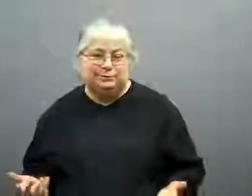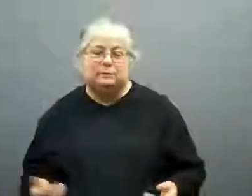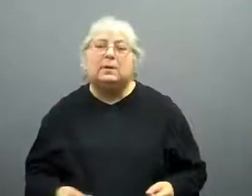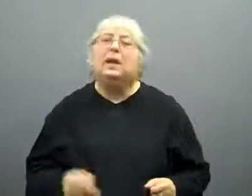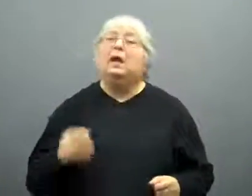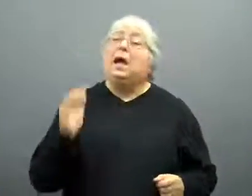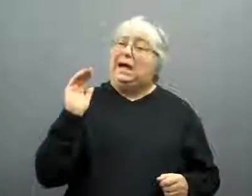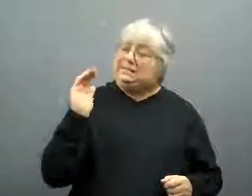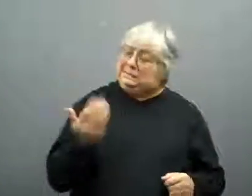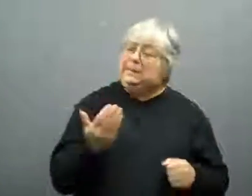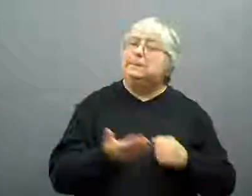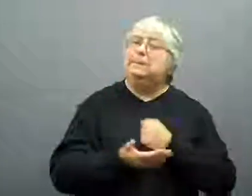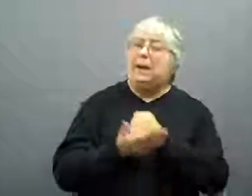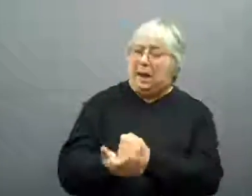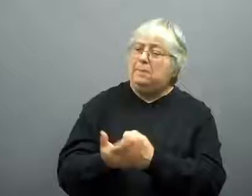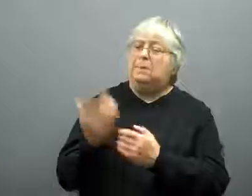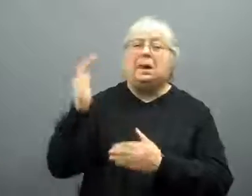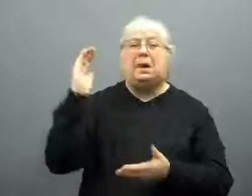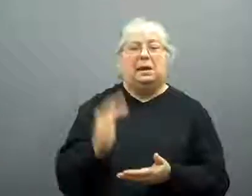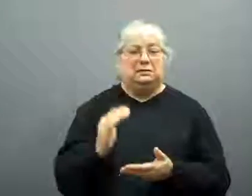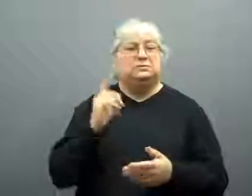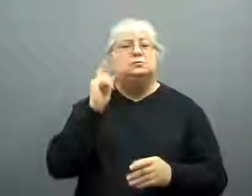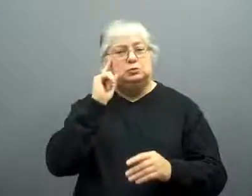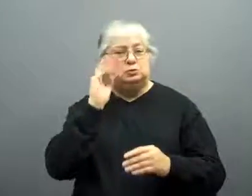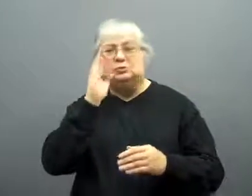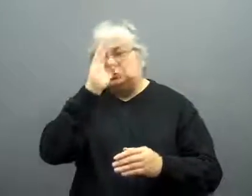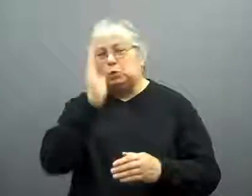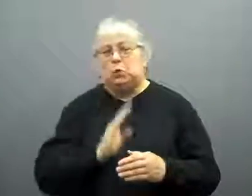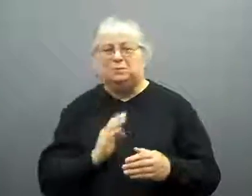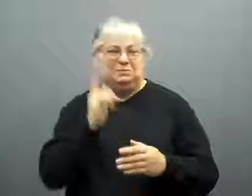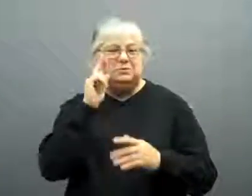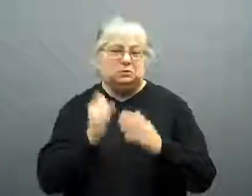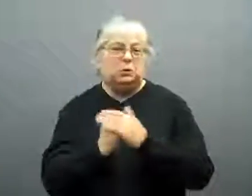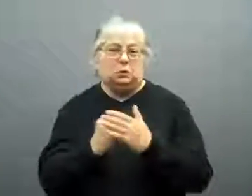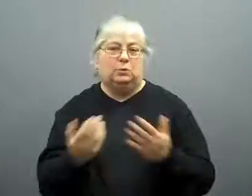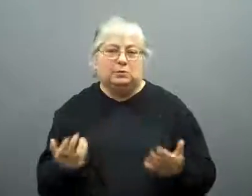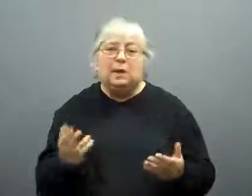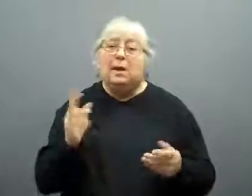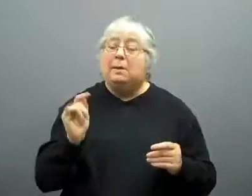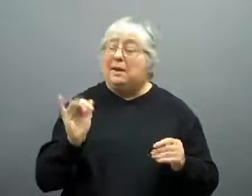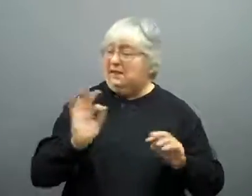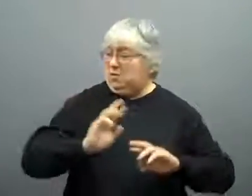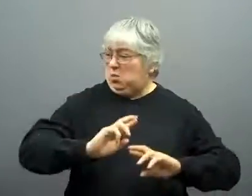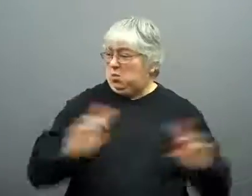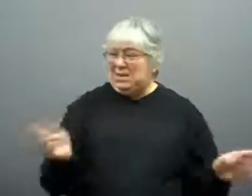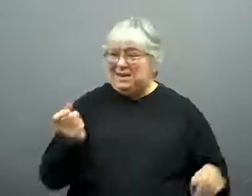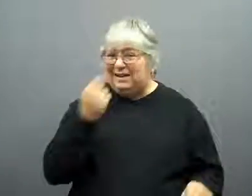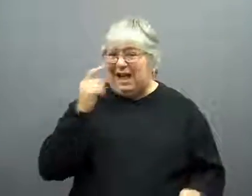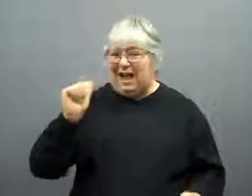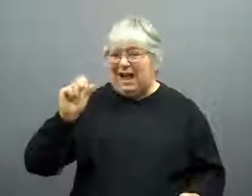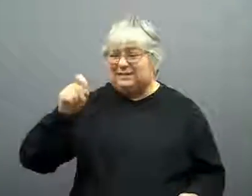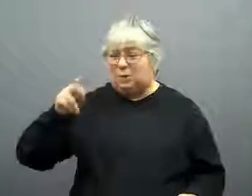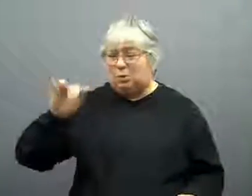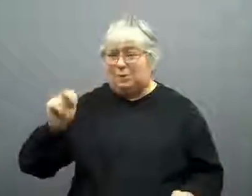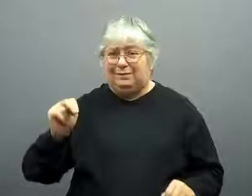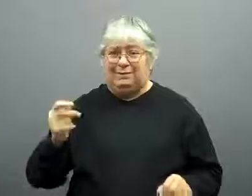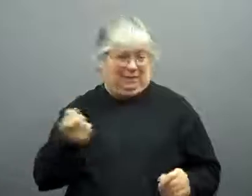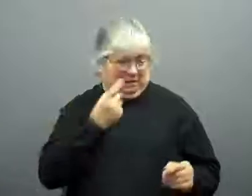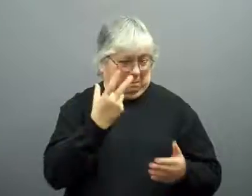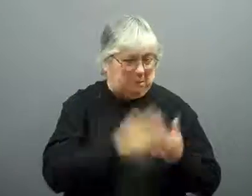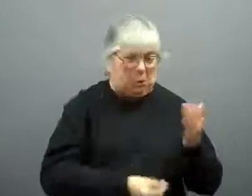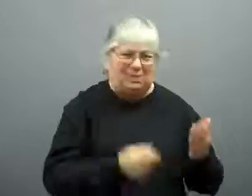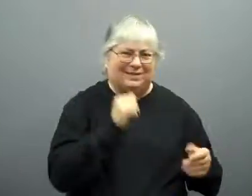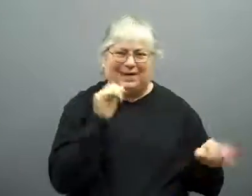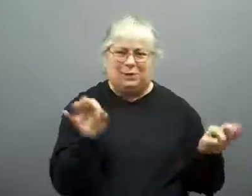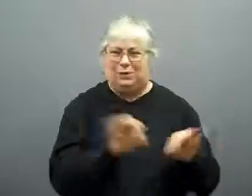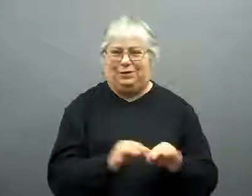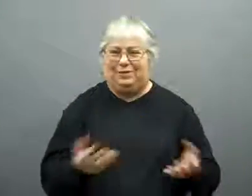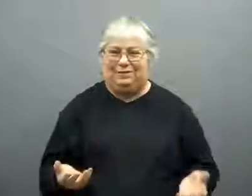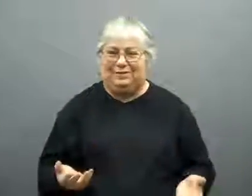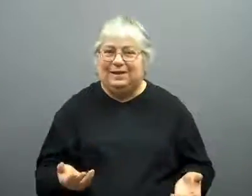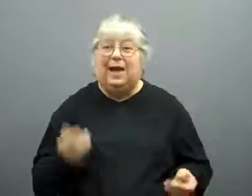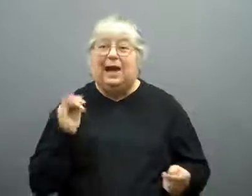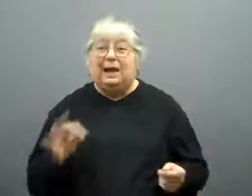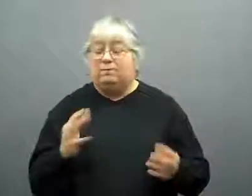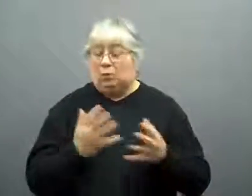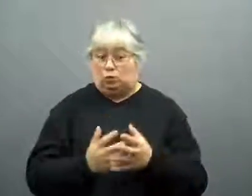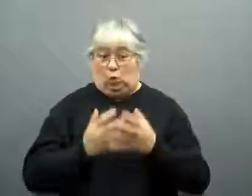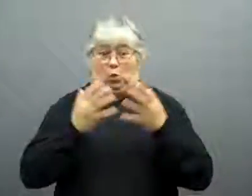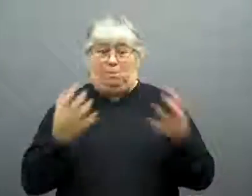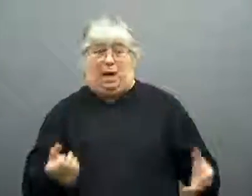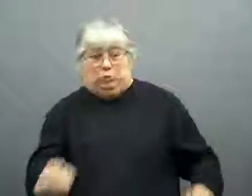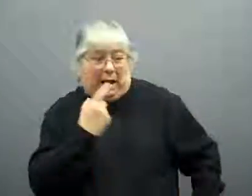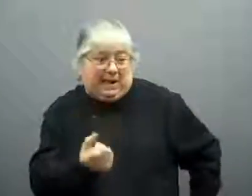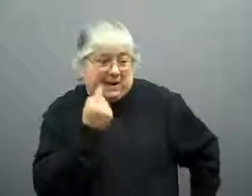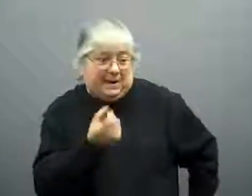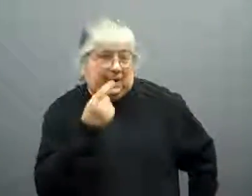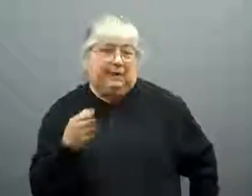It does seem to help reduce the risk of stroke.